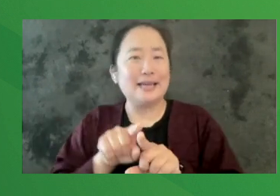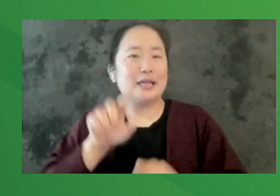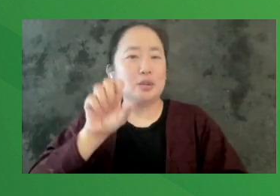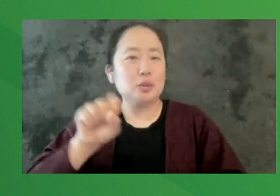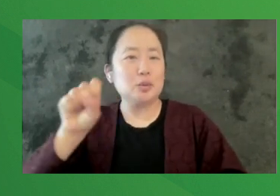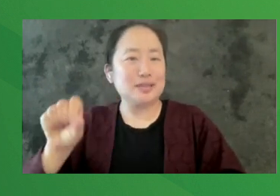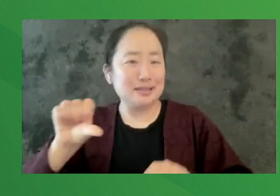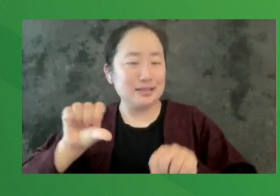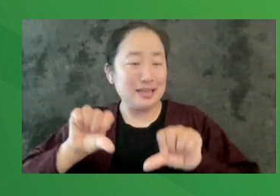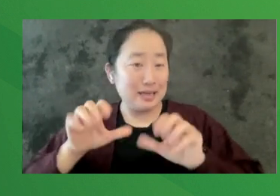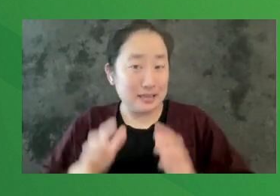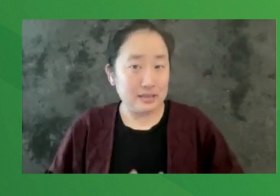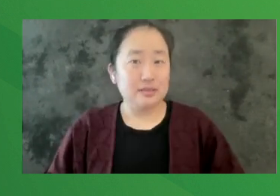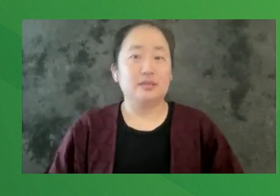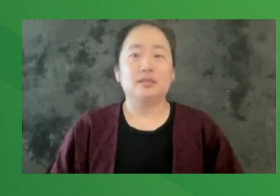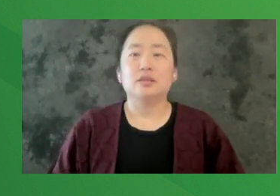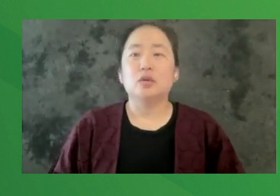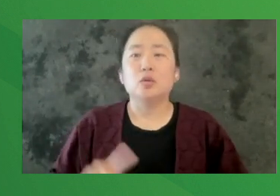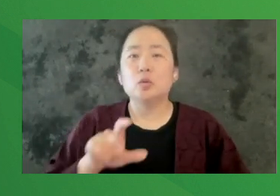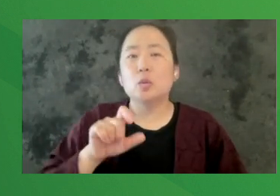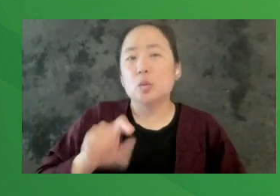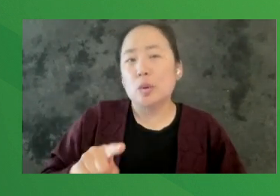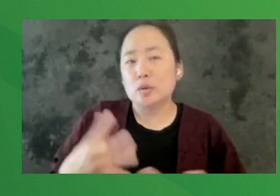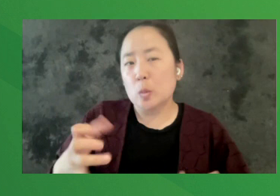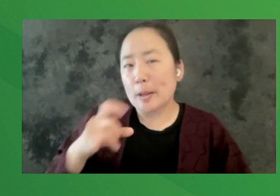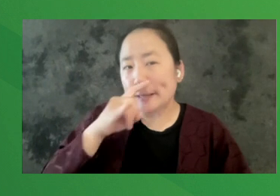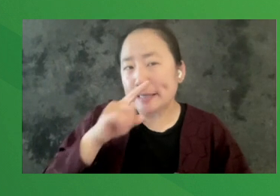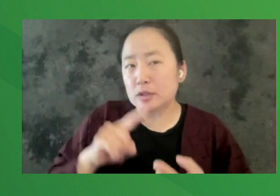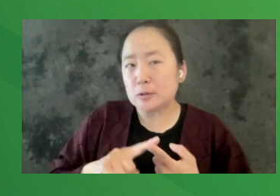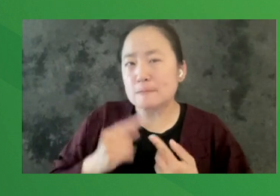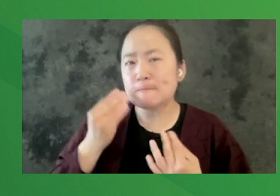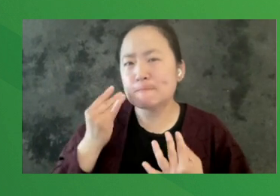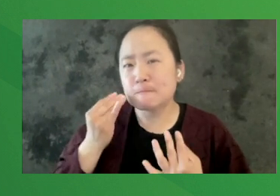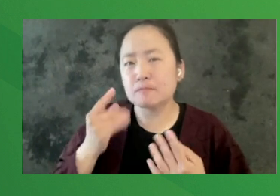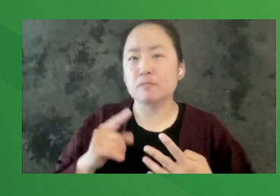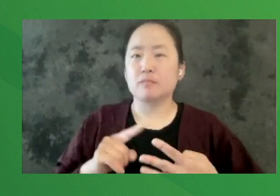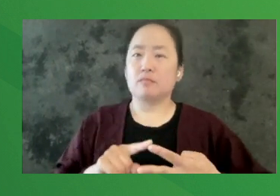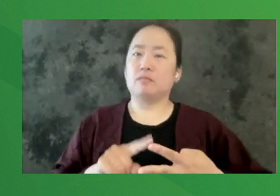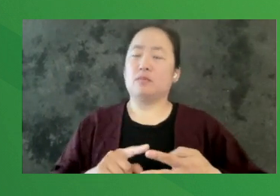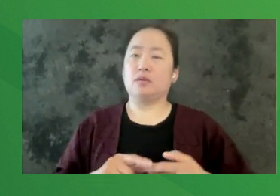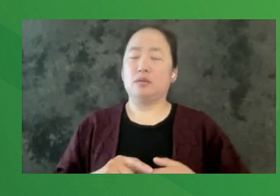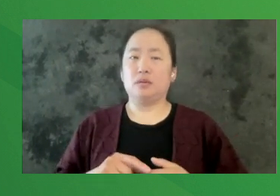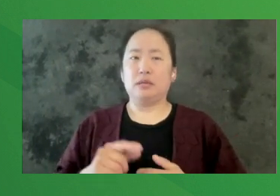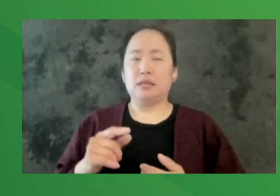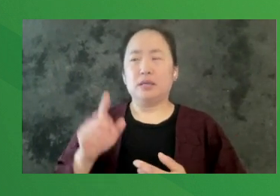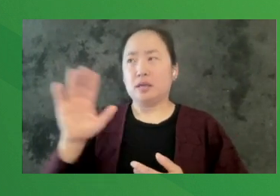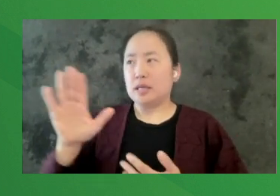to be able to work with are questions like how do unique disciplines approach the world around